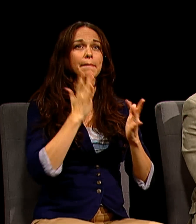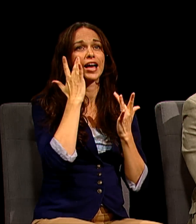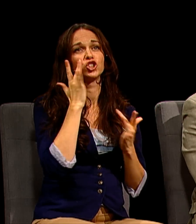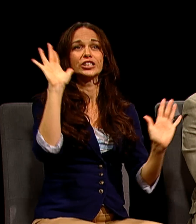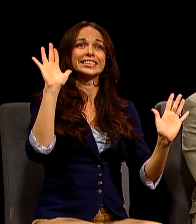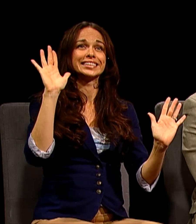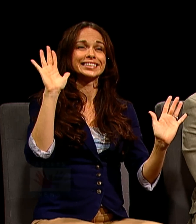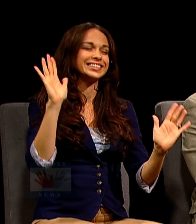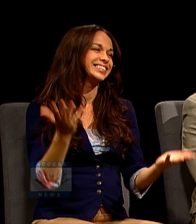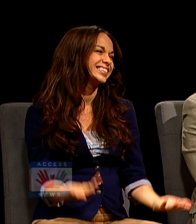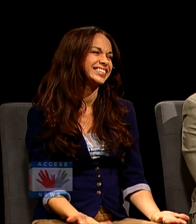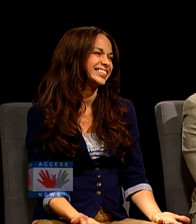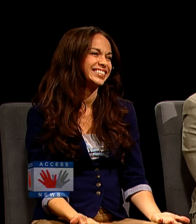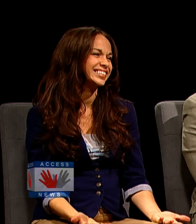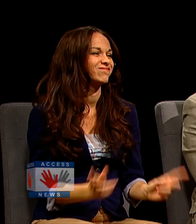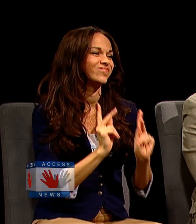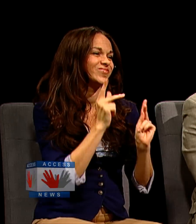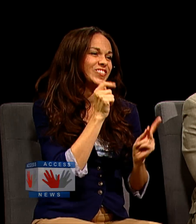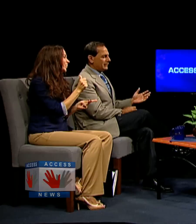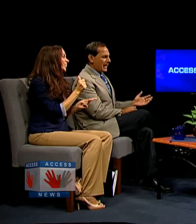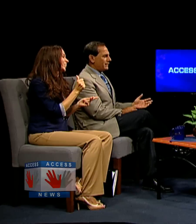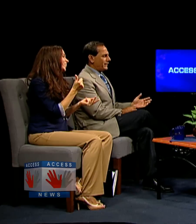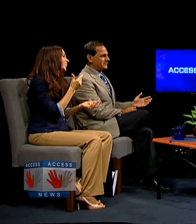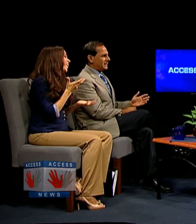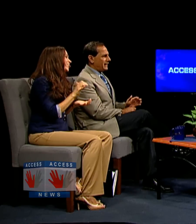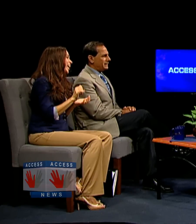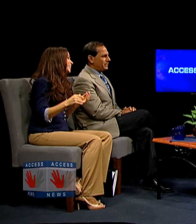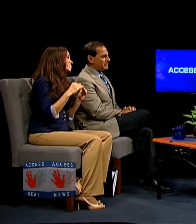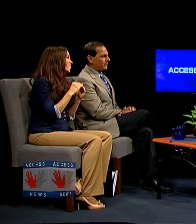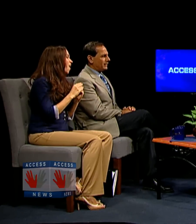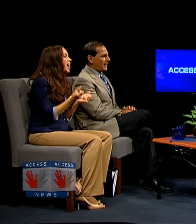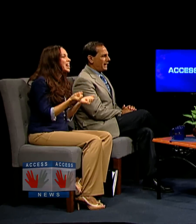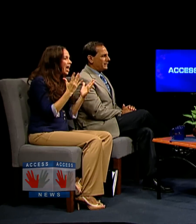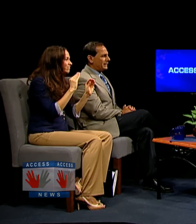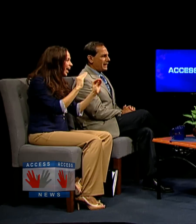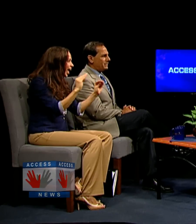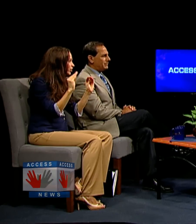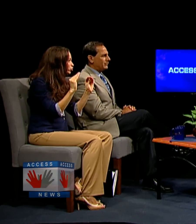We have a lot of educated people and a lot of people